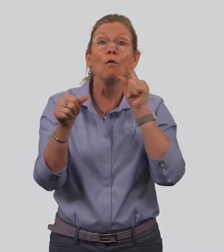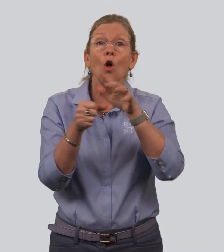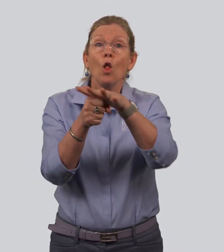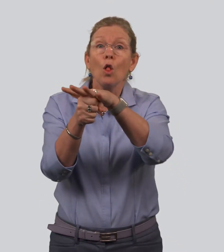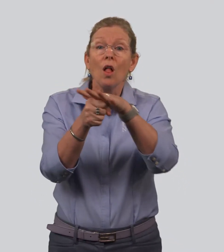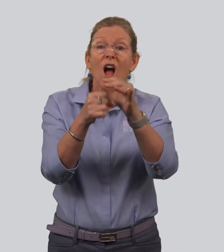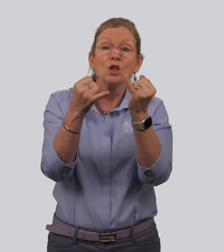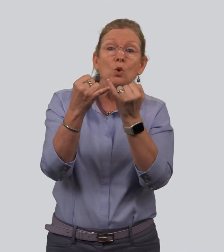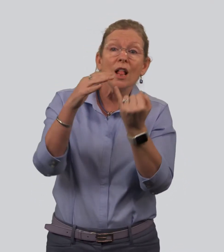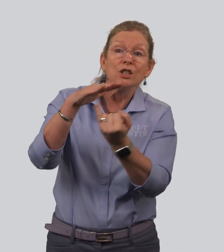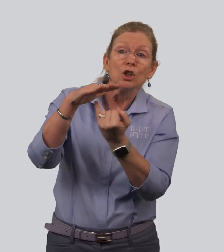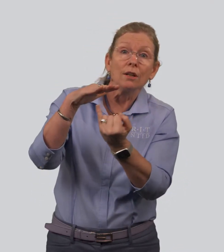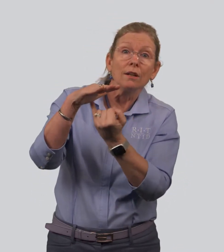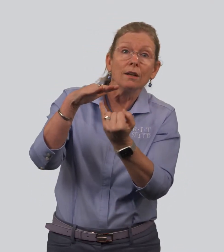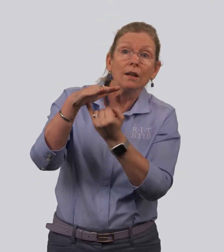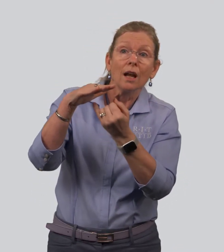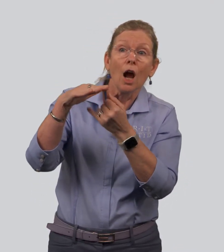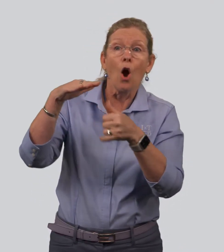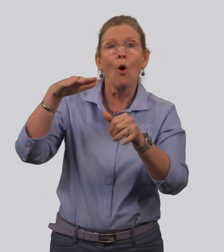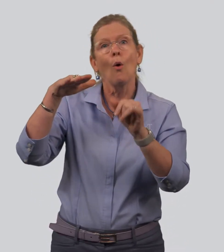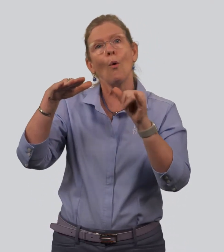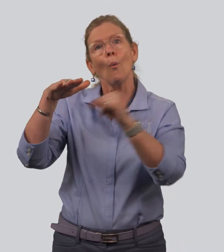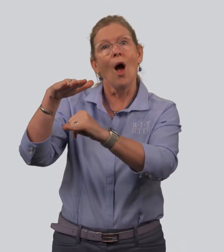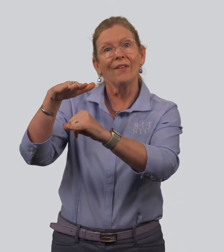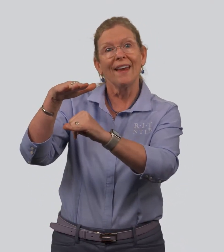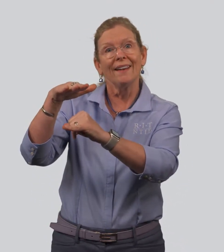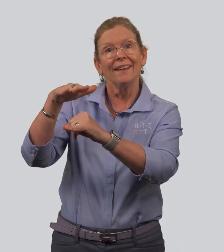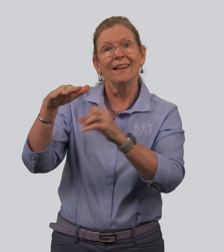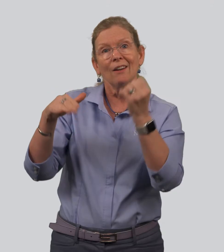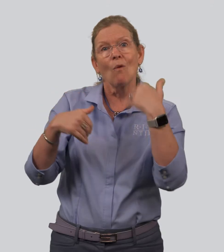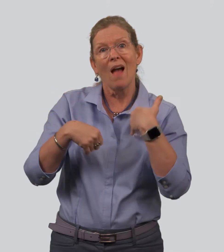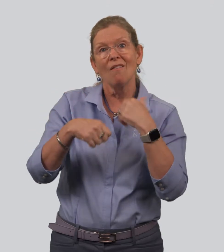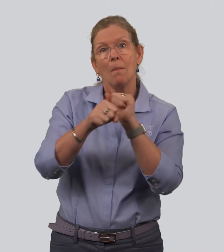Spaces for isolation and quarantine will be increased.